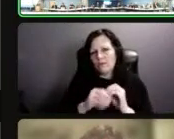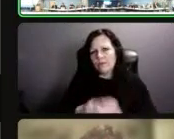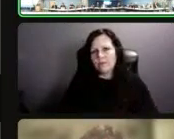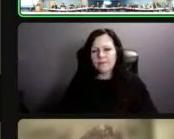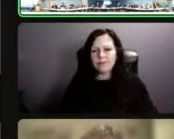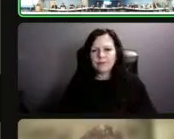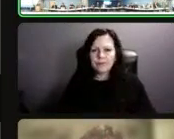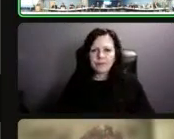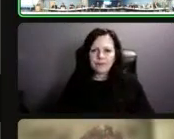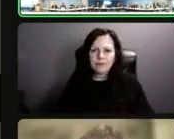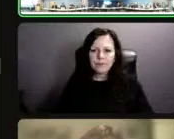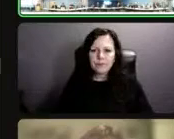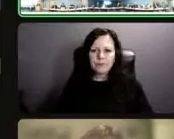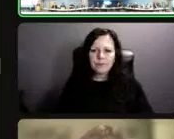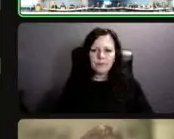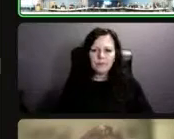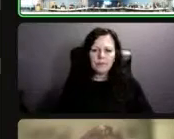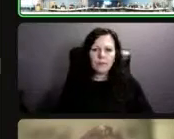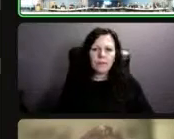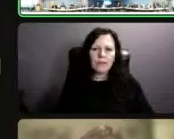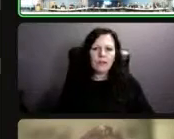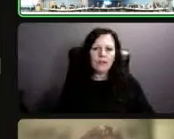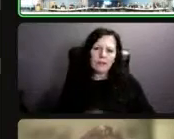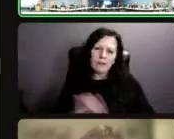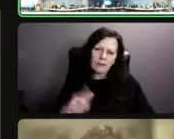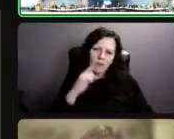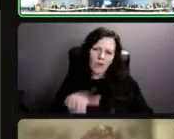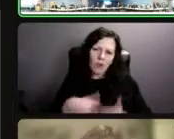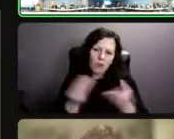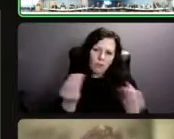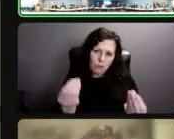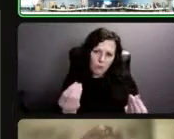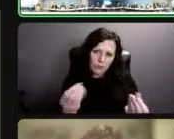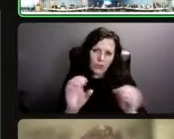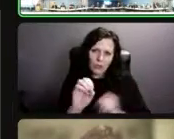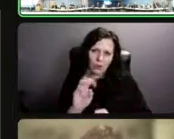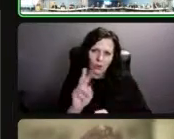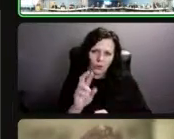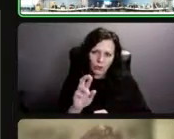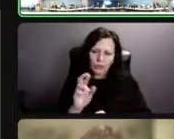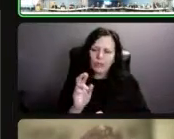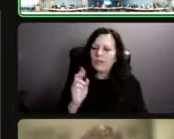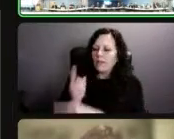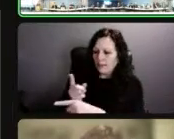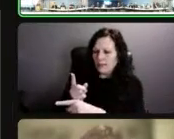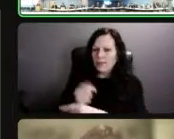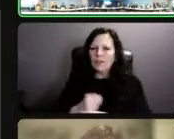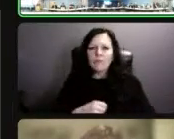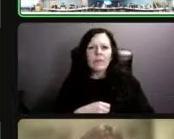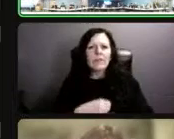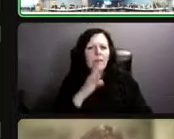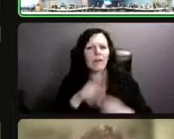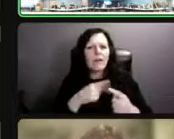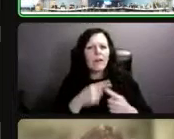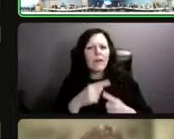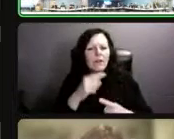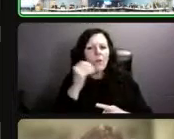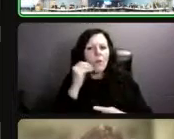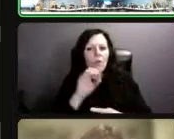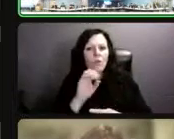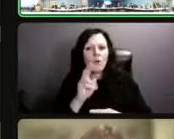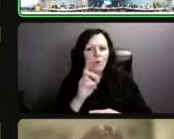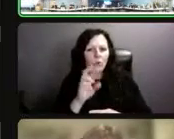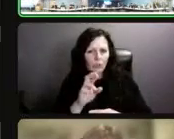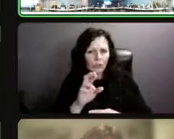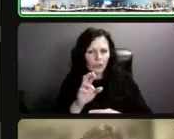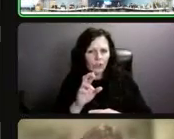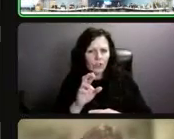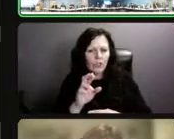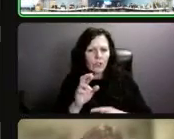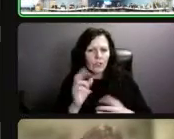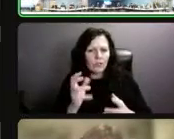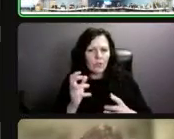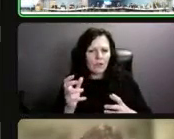THE RATE.